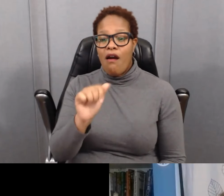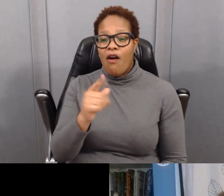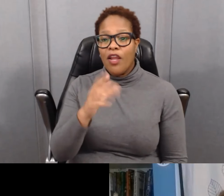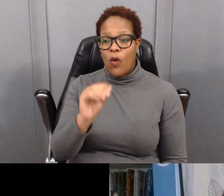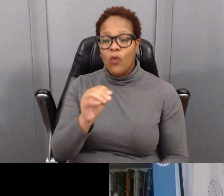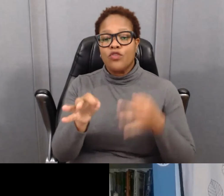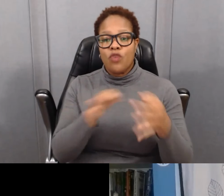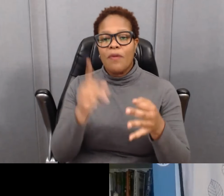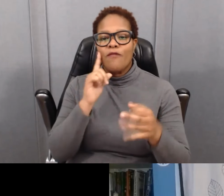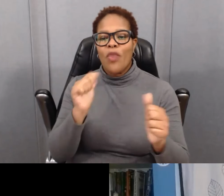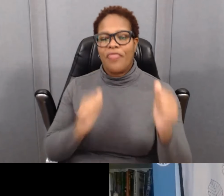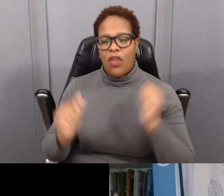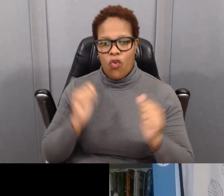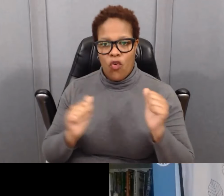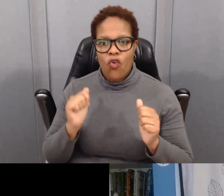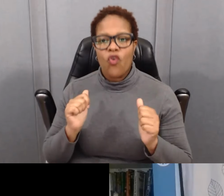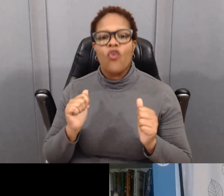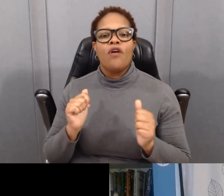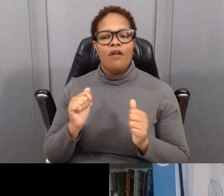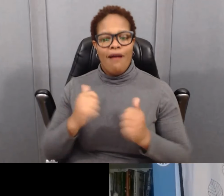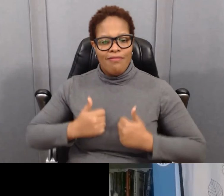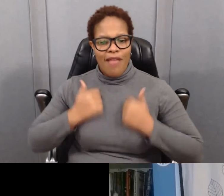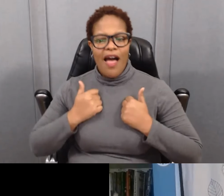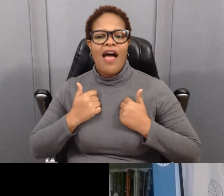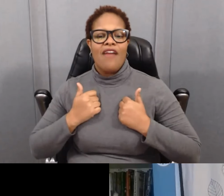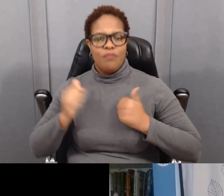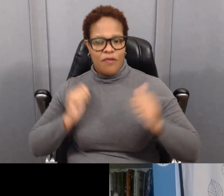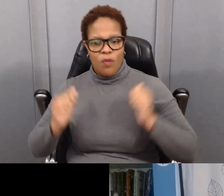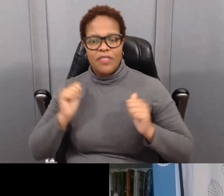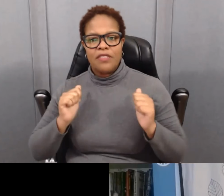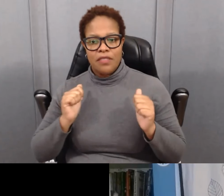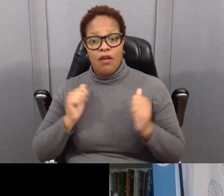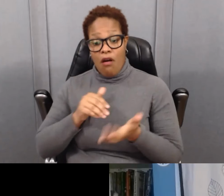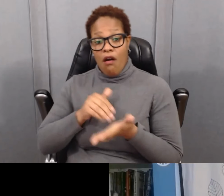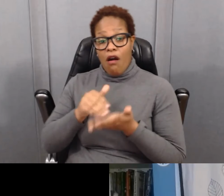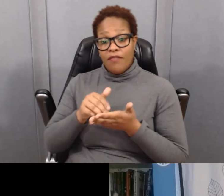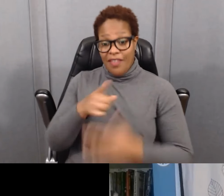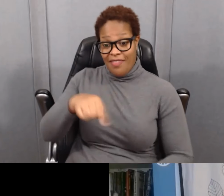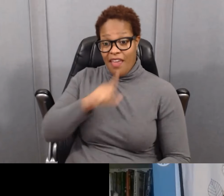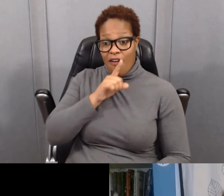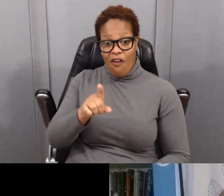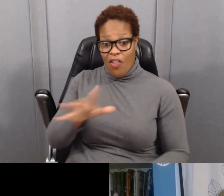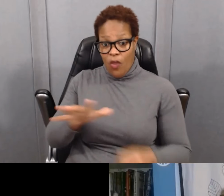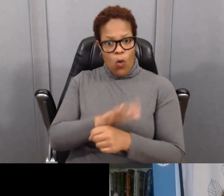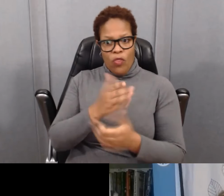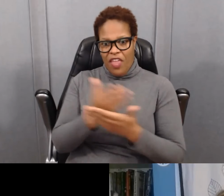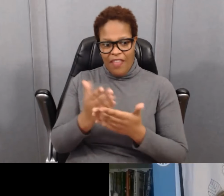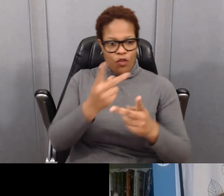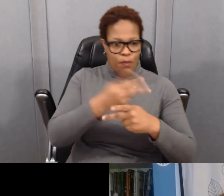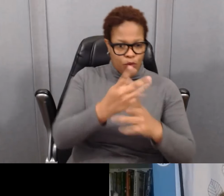so they're audio describing for live performances. So often they're the whole thing, they're the producer, the narrator, everything.